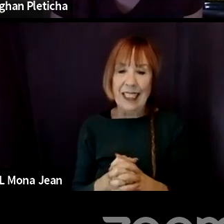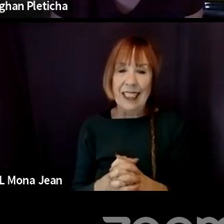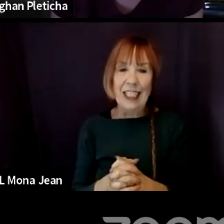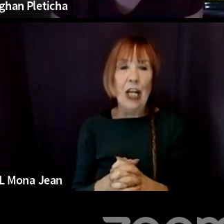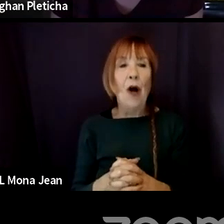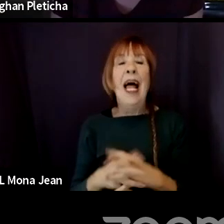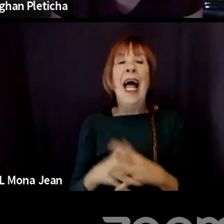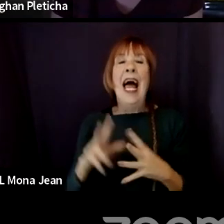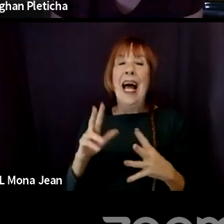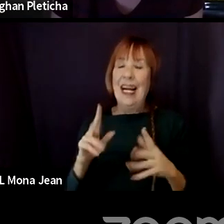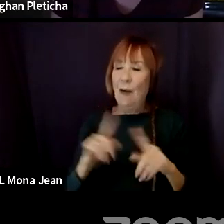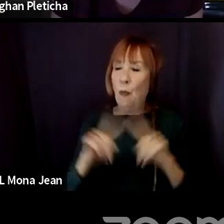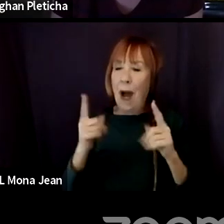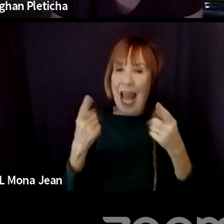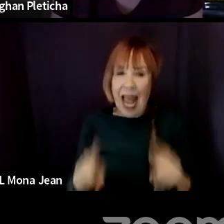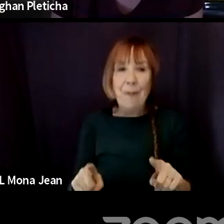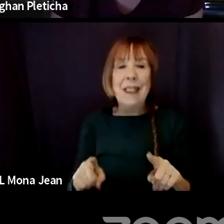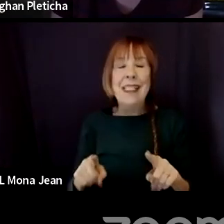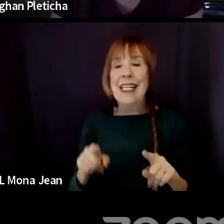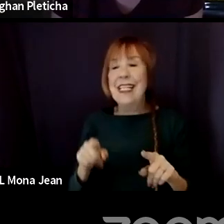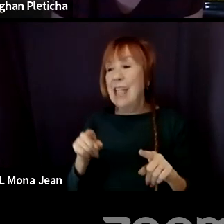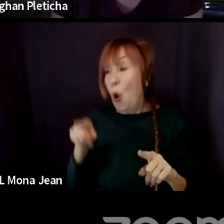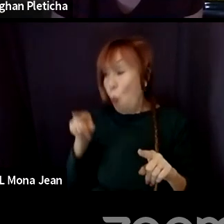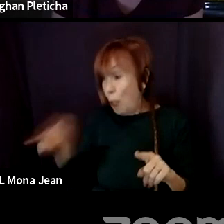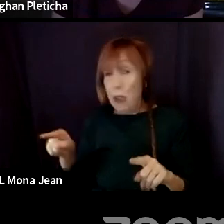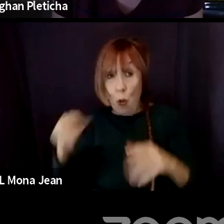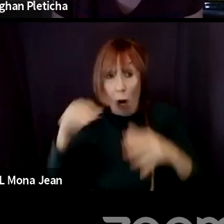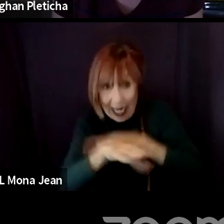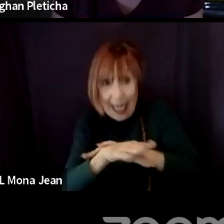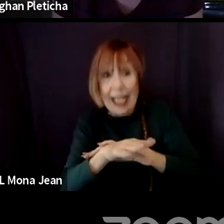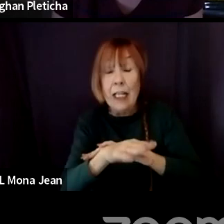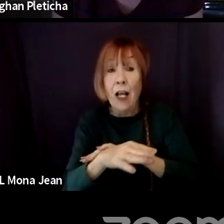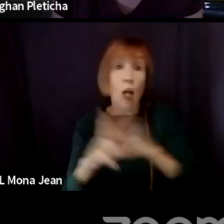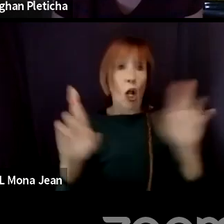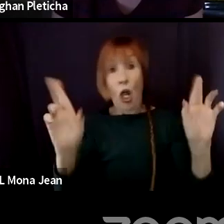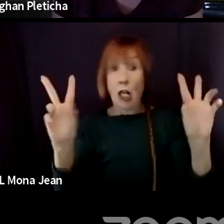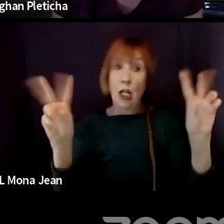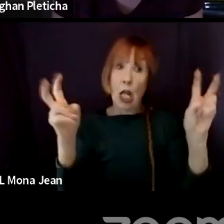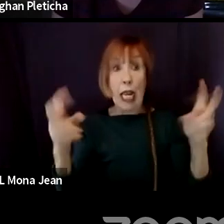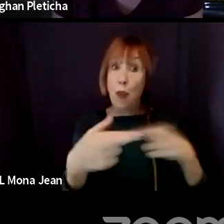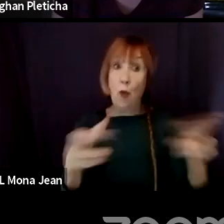the one trans person, the one queer person, whatever it is in the room.